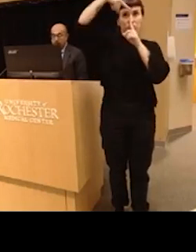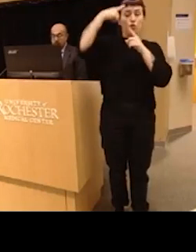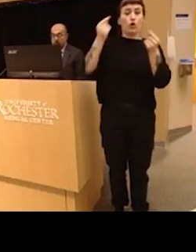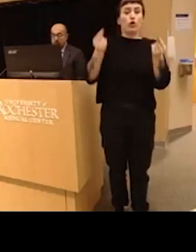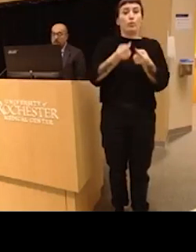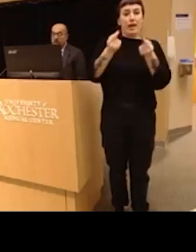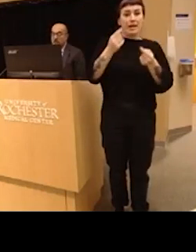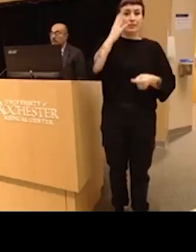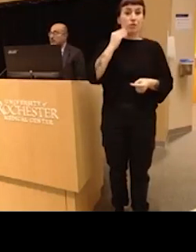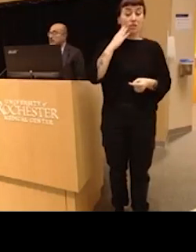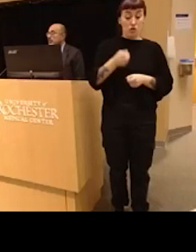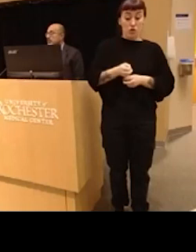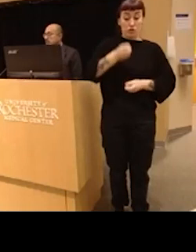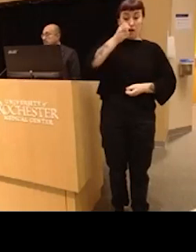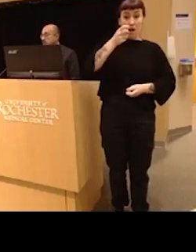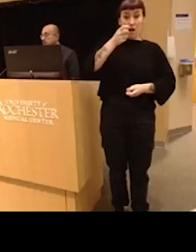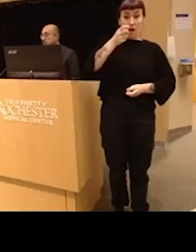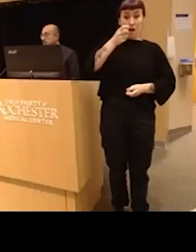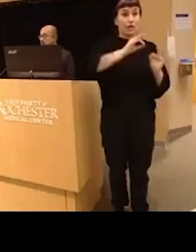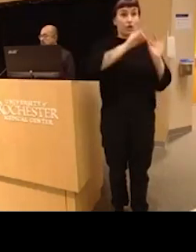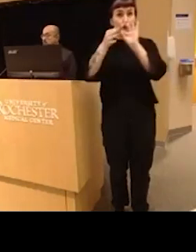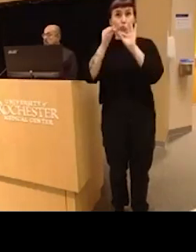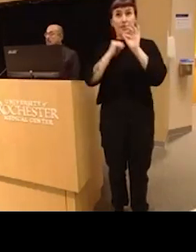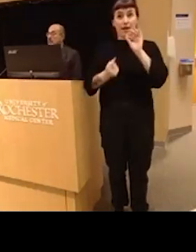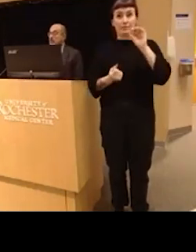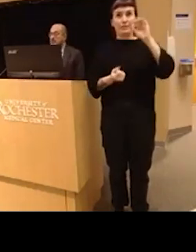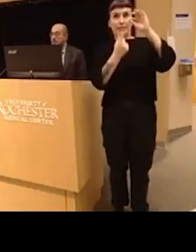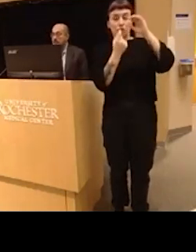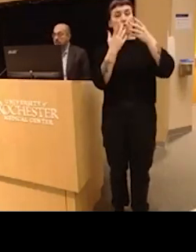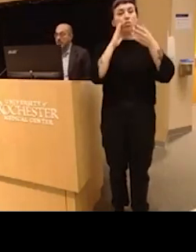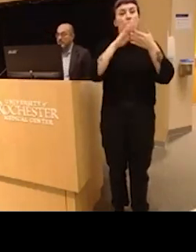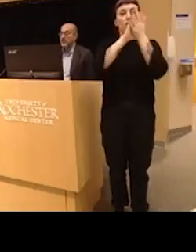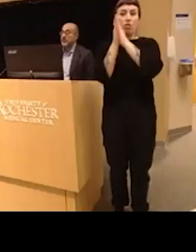the spinal cord it's the brain that interprets those uh signals turns them into pain perception